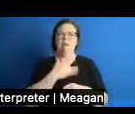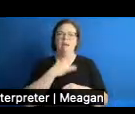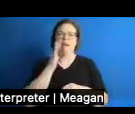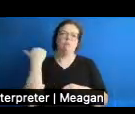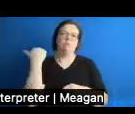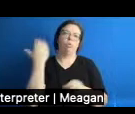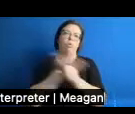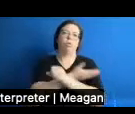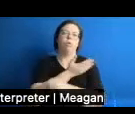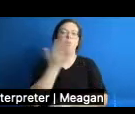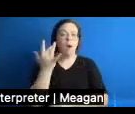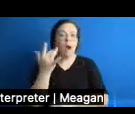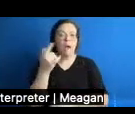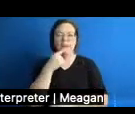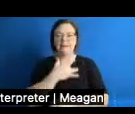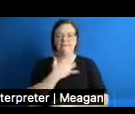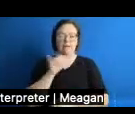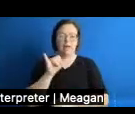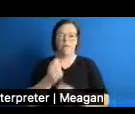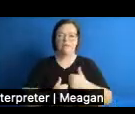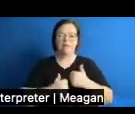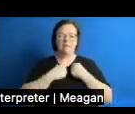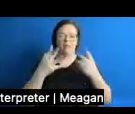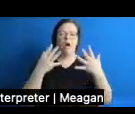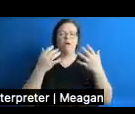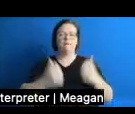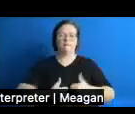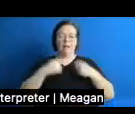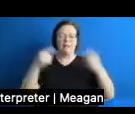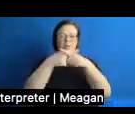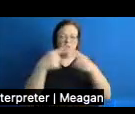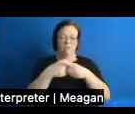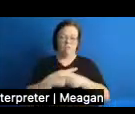Because I felt like I was living through a lot of contradictions, whether they're like the,